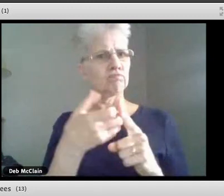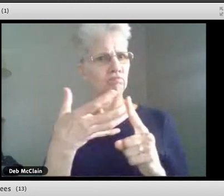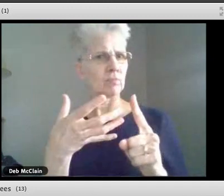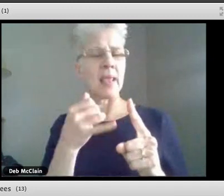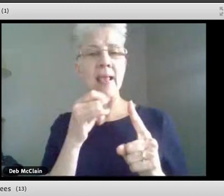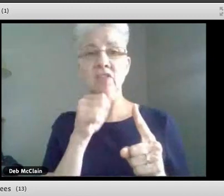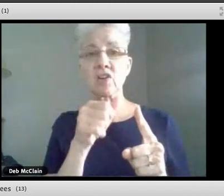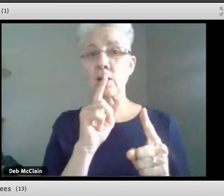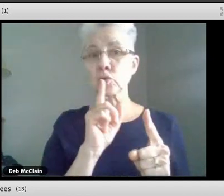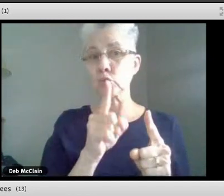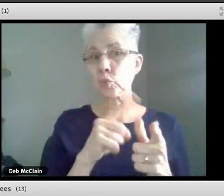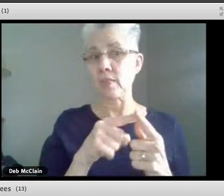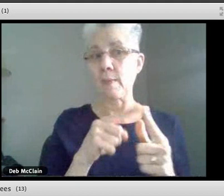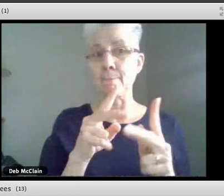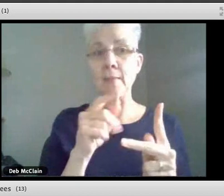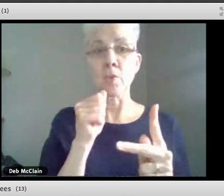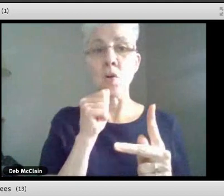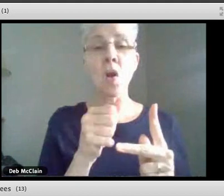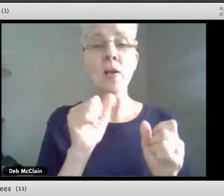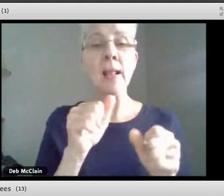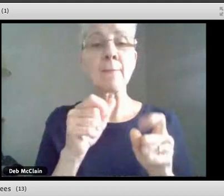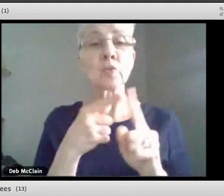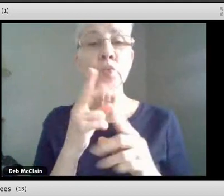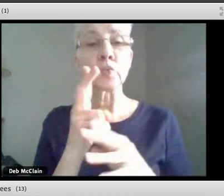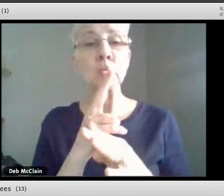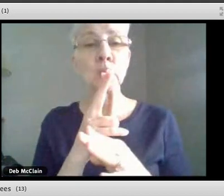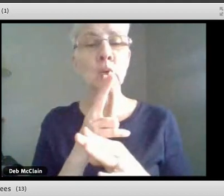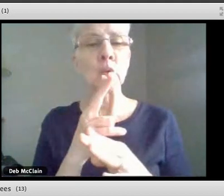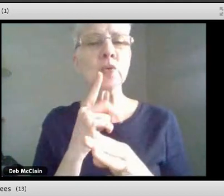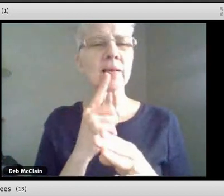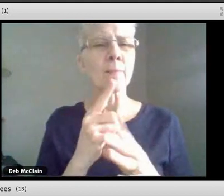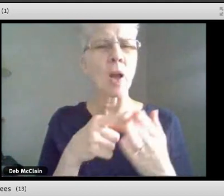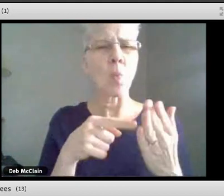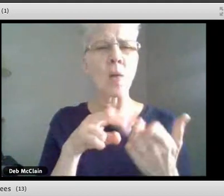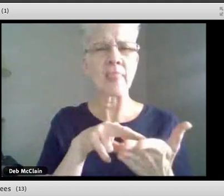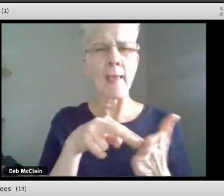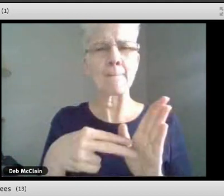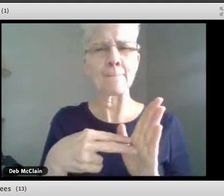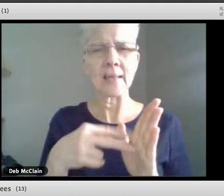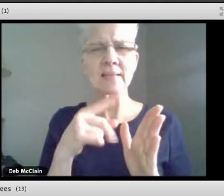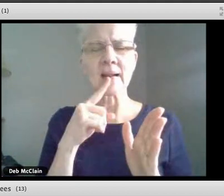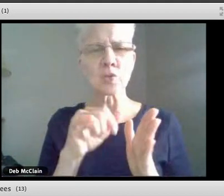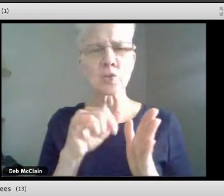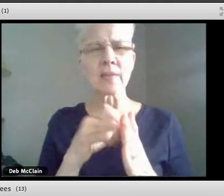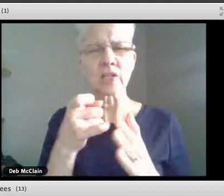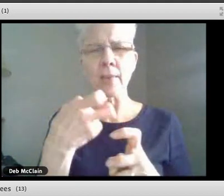then people aren't able to use the web, and I'll explain more about what that is, as I'm sure this is a little bit hard for you to read.